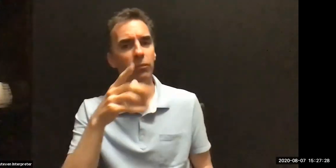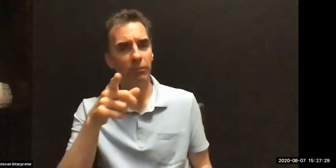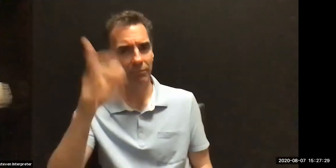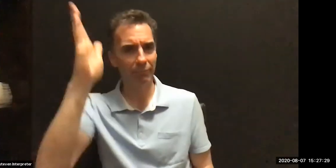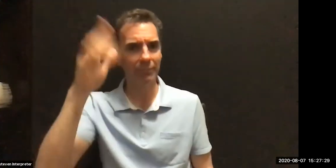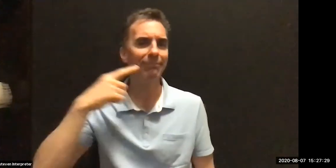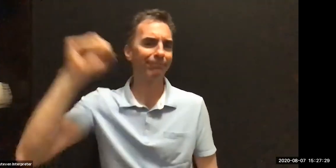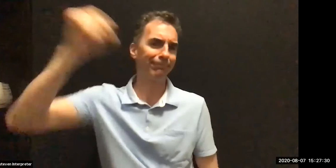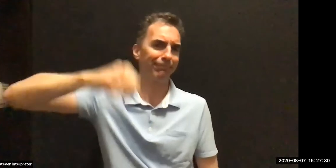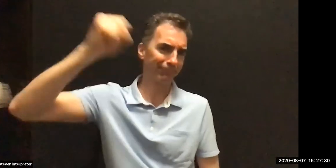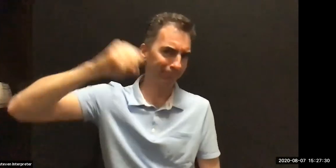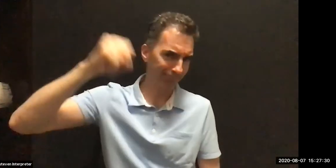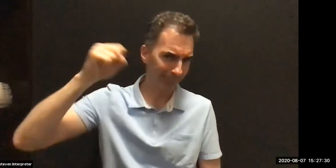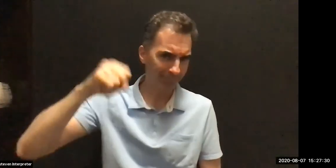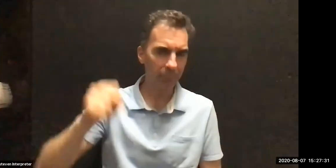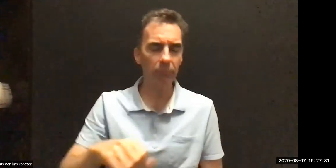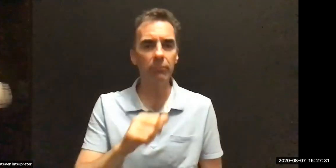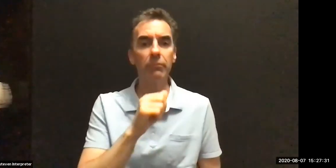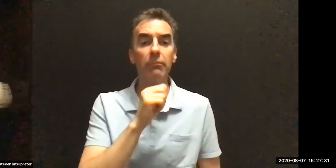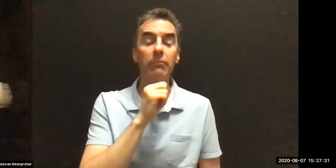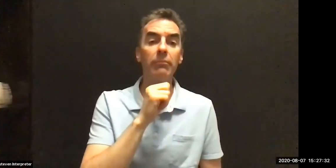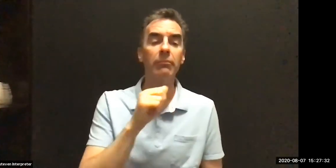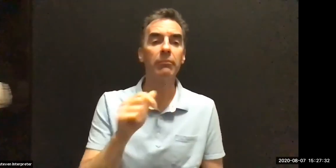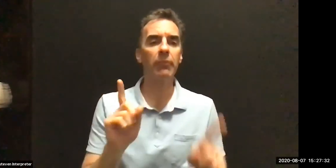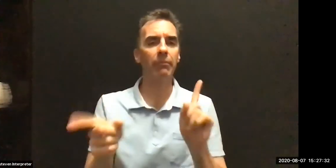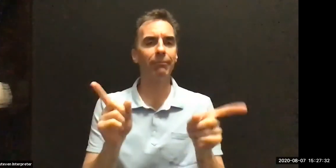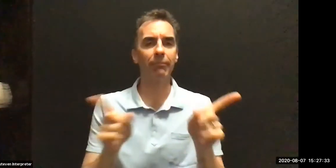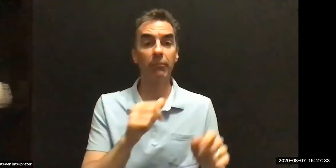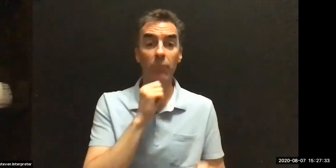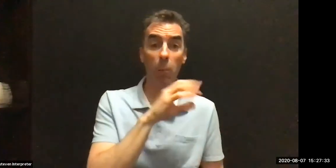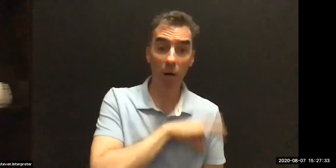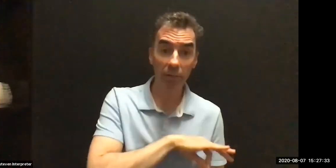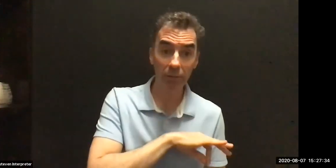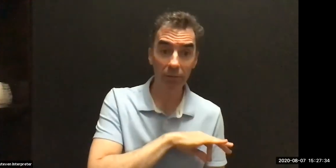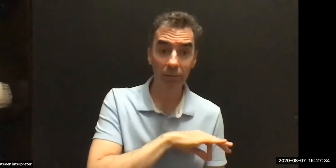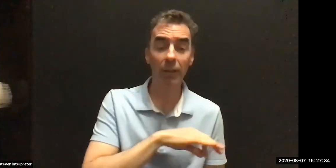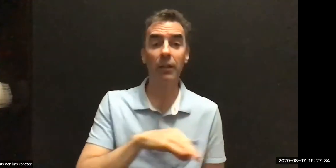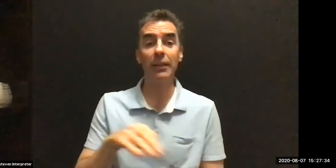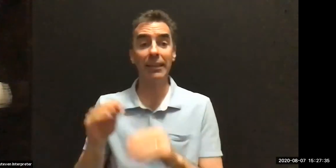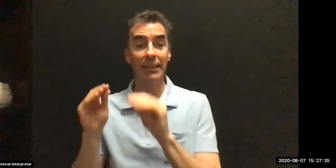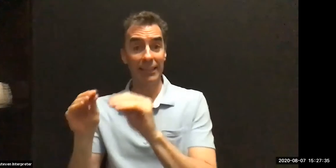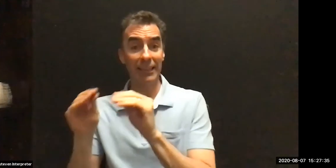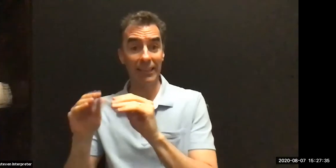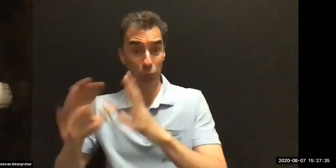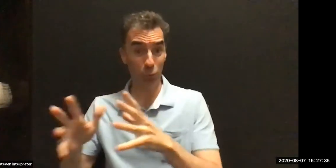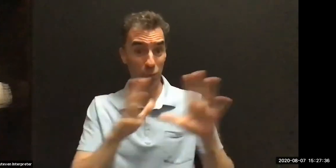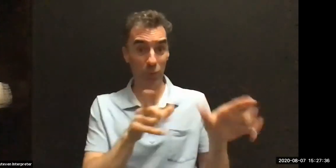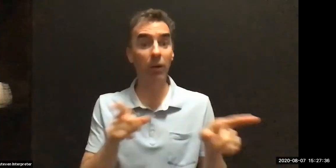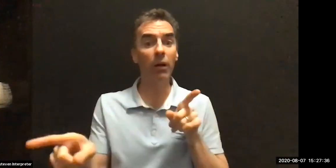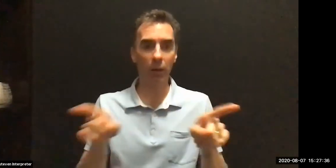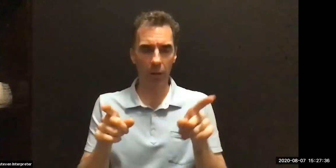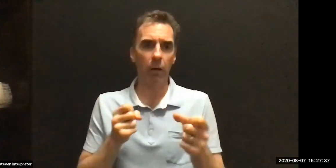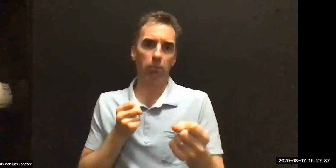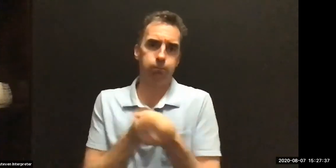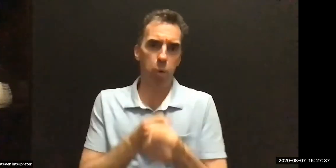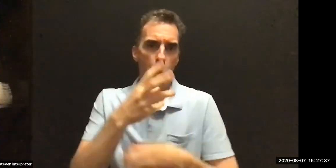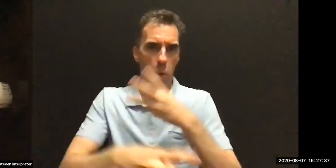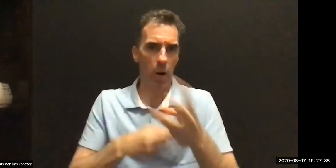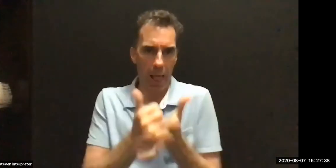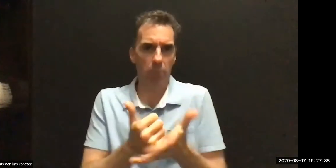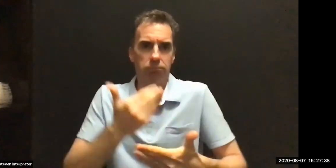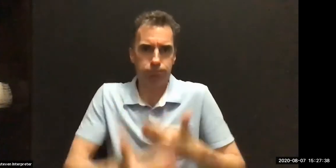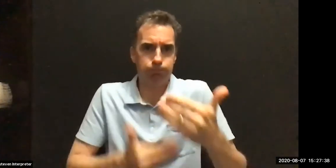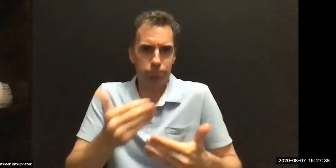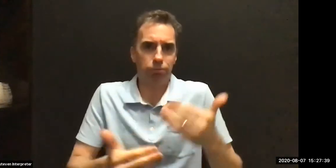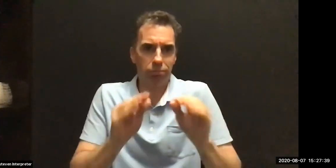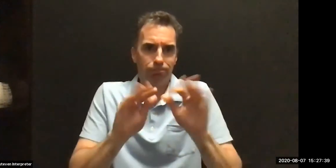Channelle Charest: YOU KNOW, NONPROFITS AND TEACHERS like keep the world running and never get enough credit. So you guys are the real saints. I remember graduating art school and being like,